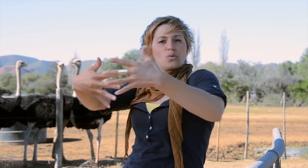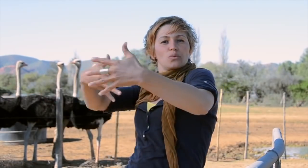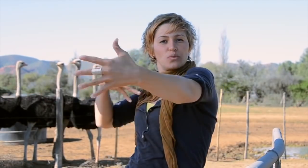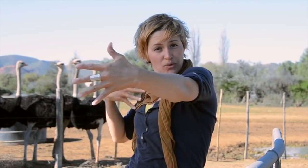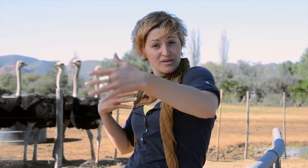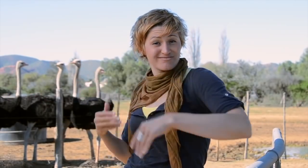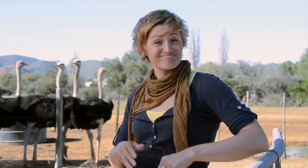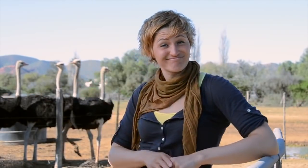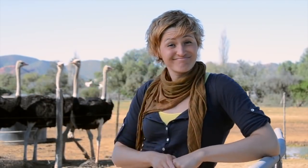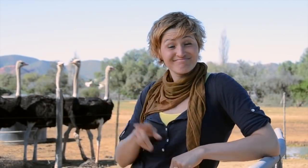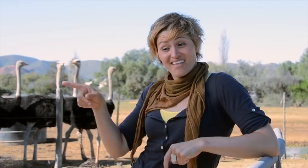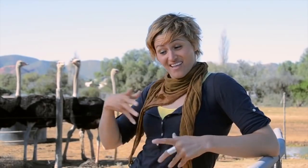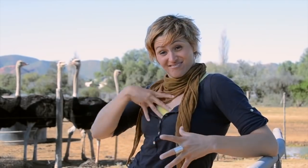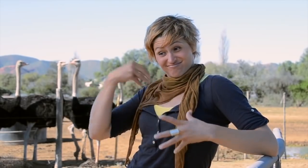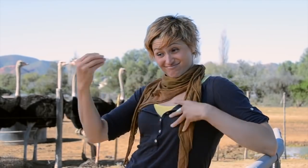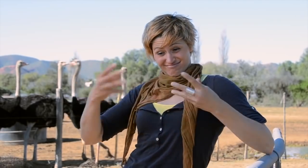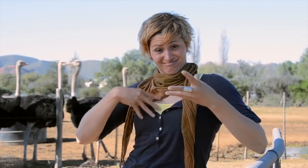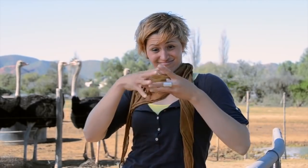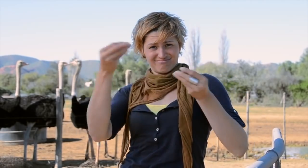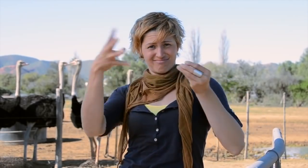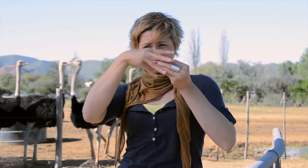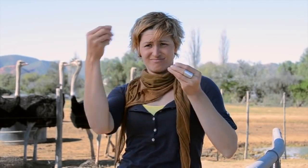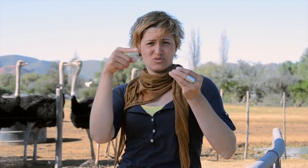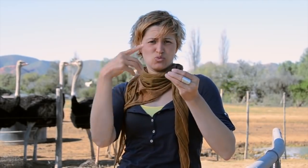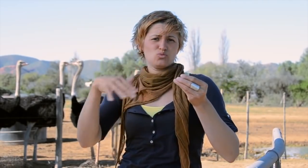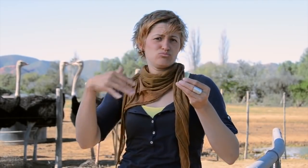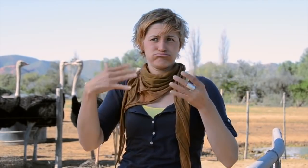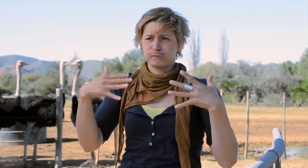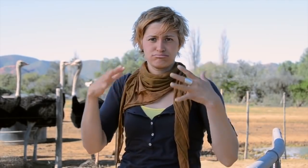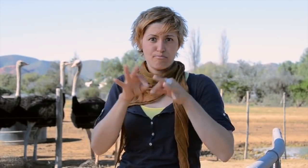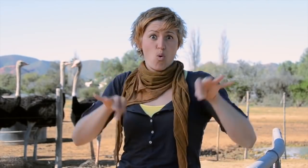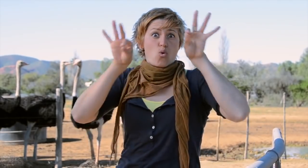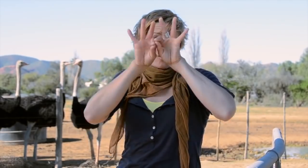With plenty of space, they are content and the export business continues.